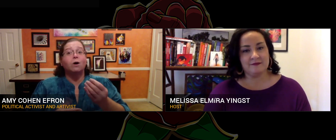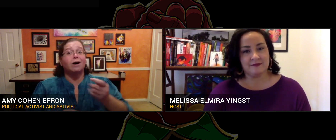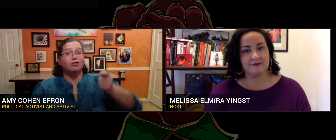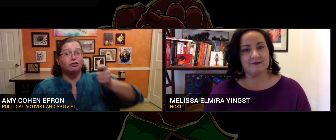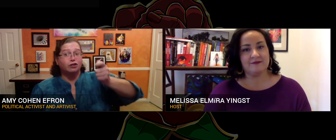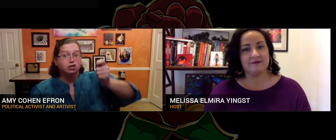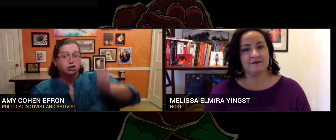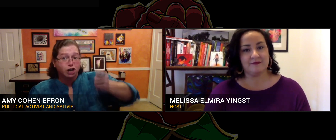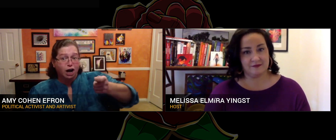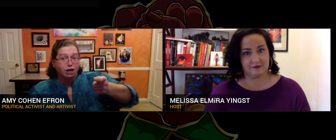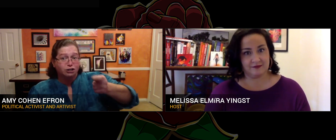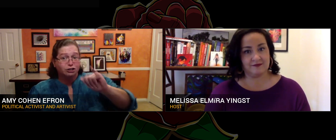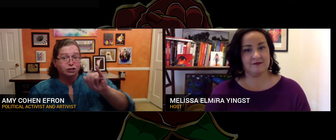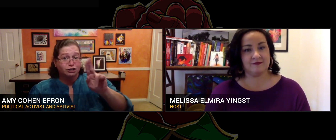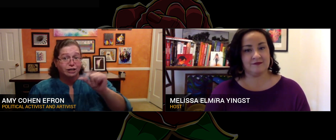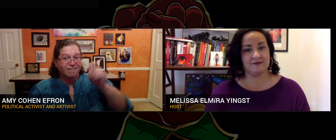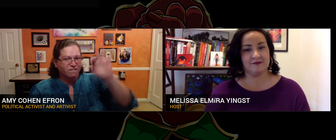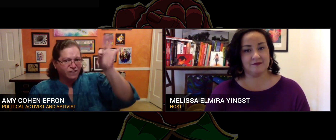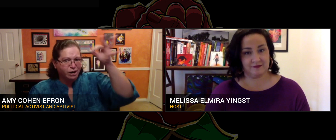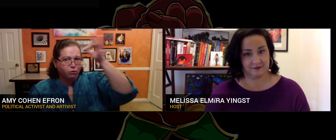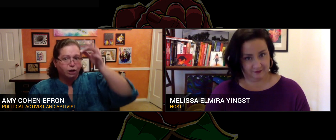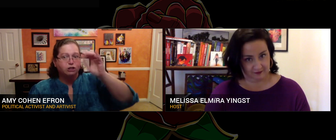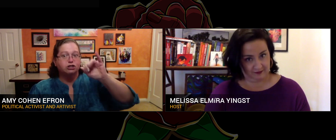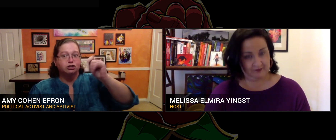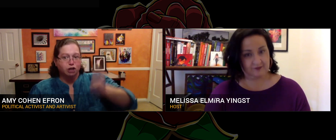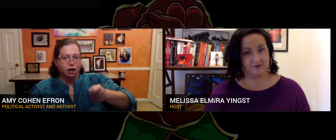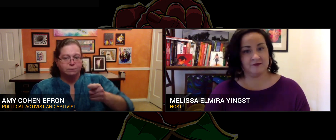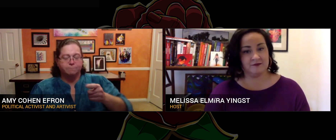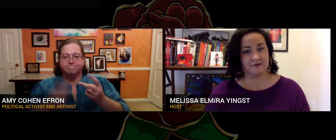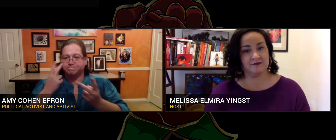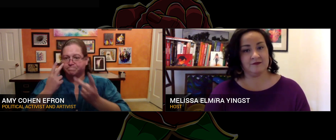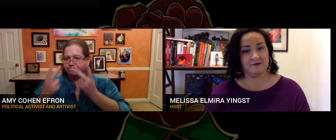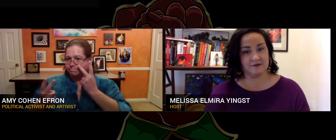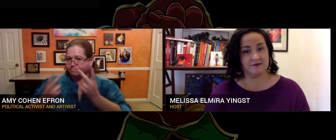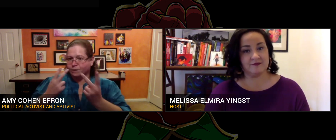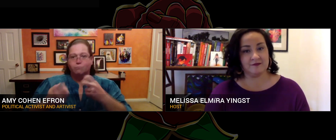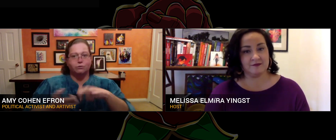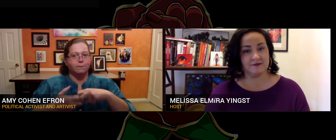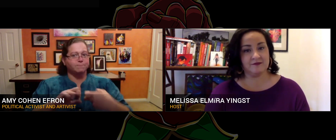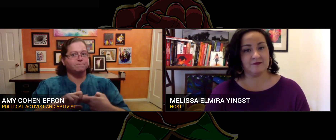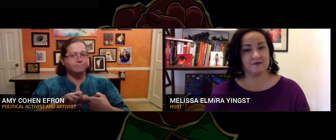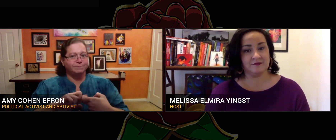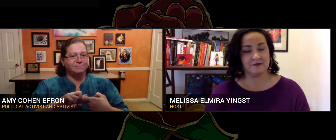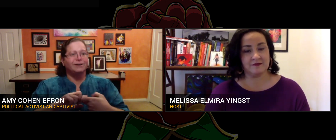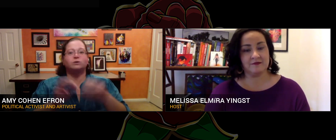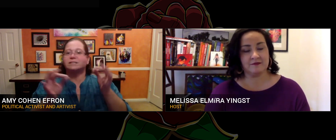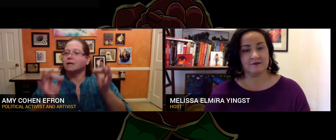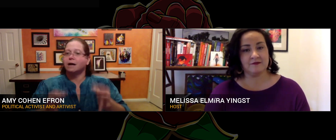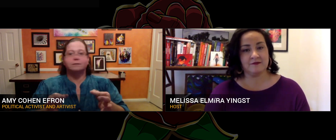So the judge- federal judge, saw this as a problem